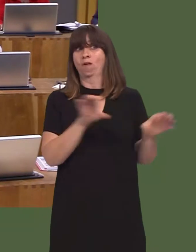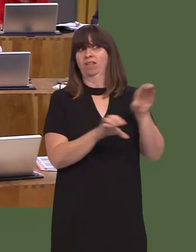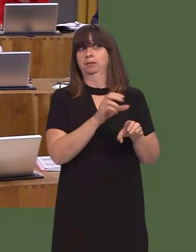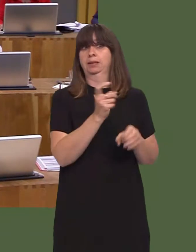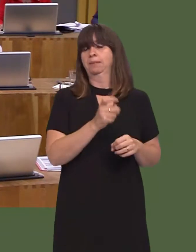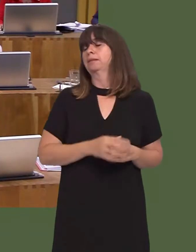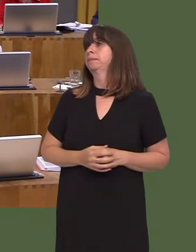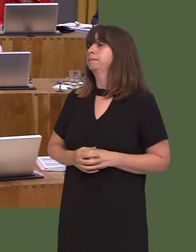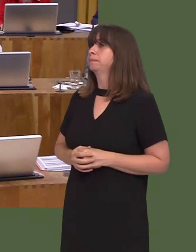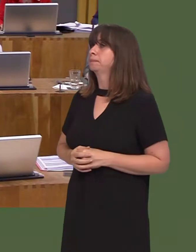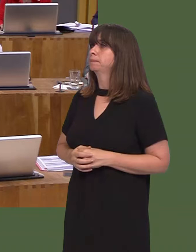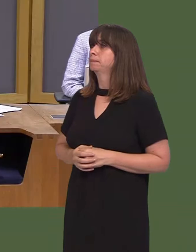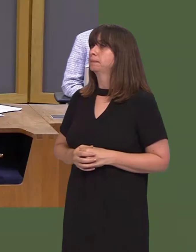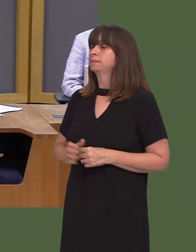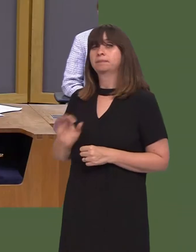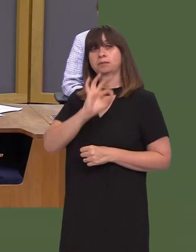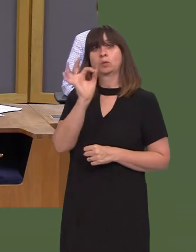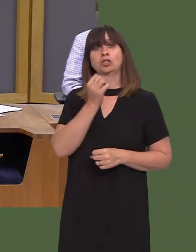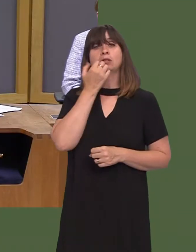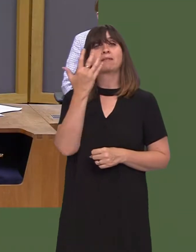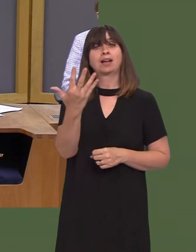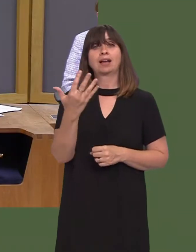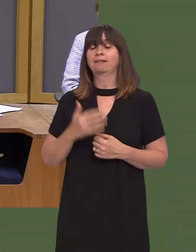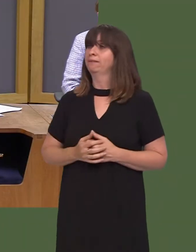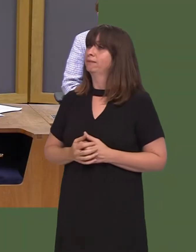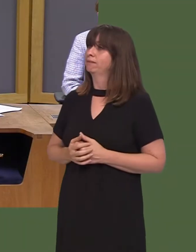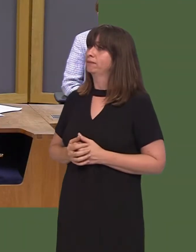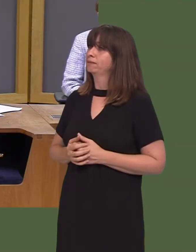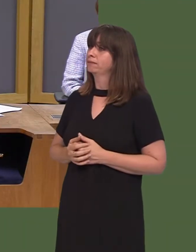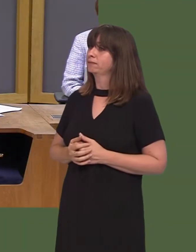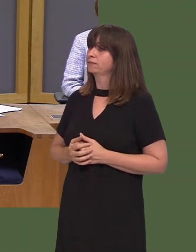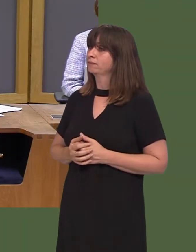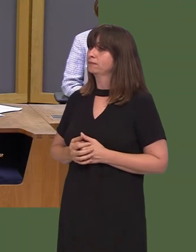Hefin David: 5. A wnaiff y Prif Weinidog ddatganiad am ddull gweithredu Llywodraeth Cymru mewn